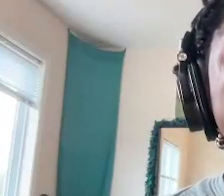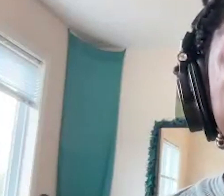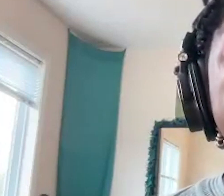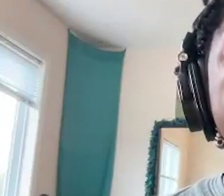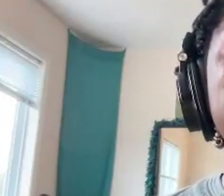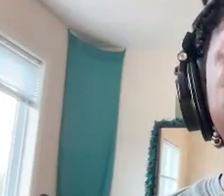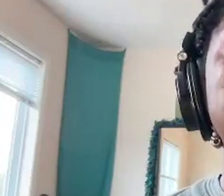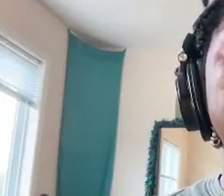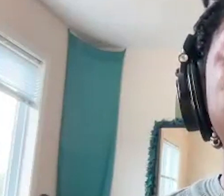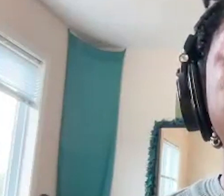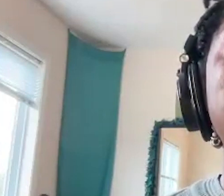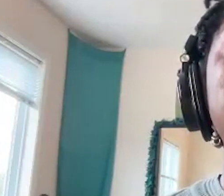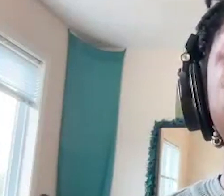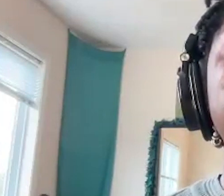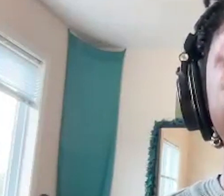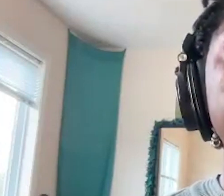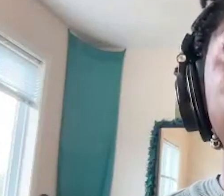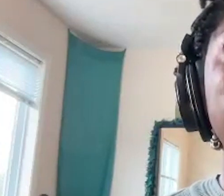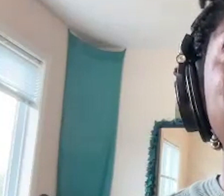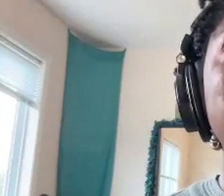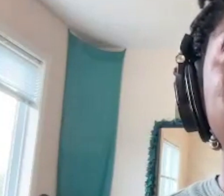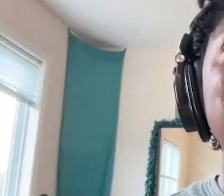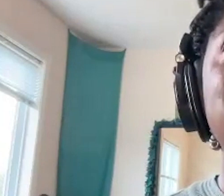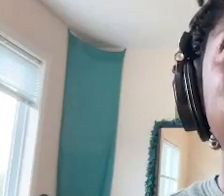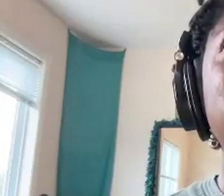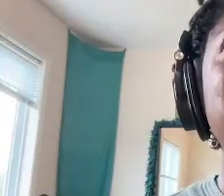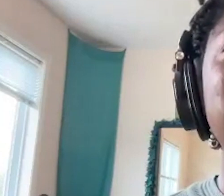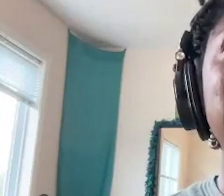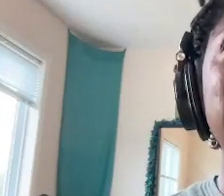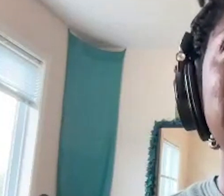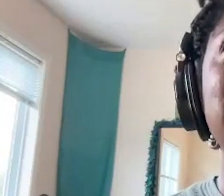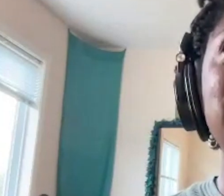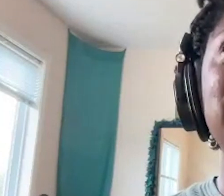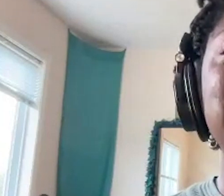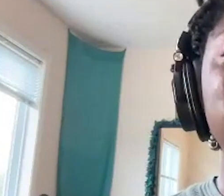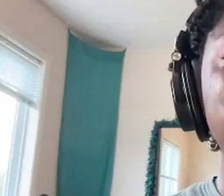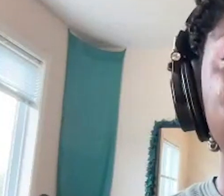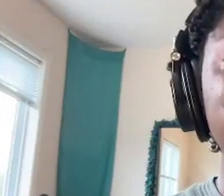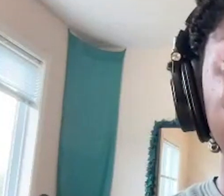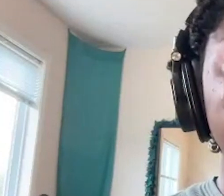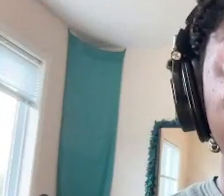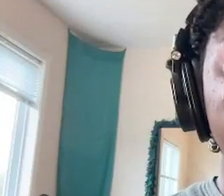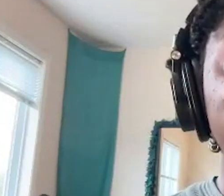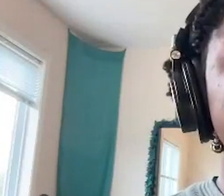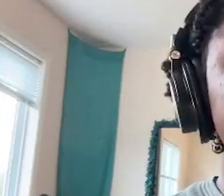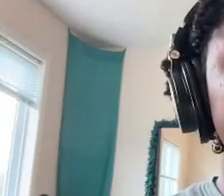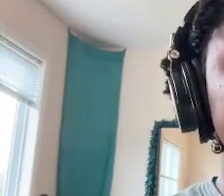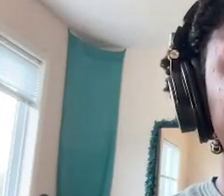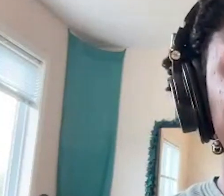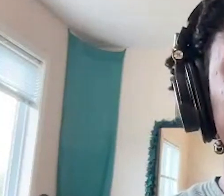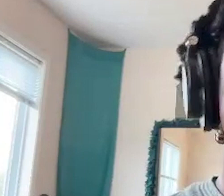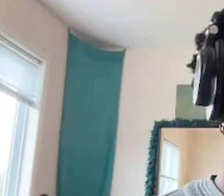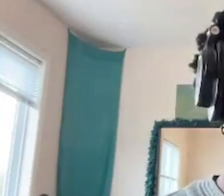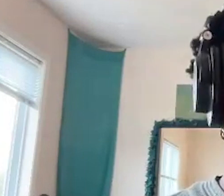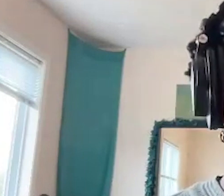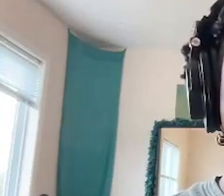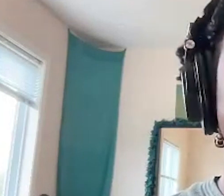letting feelings and emotions and intention lead